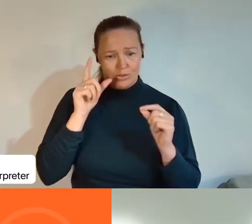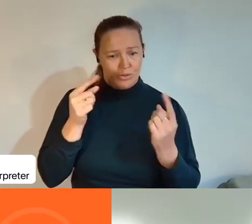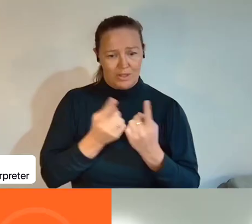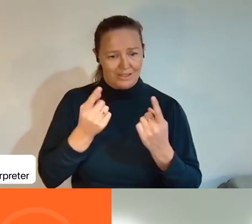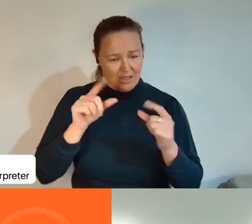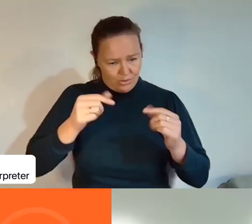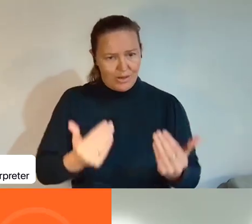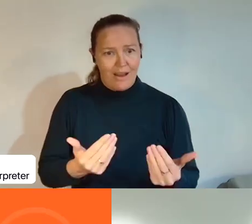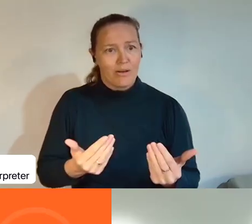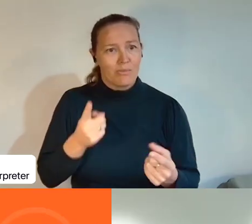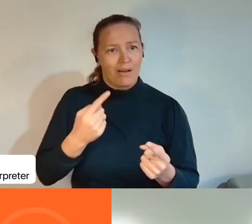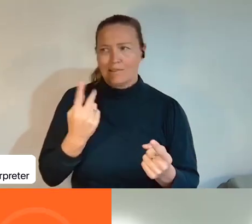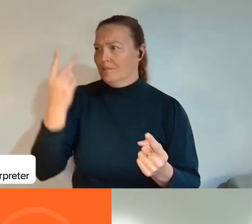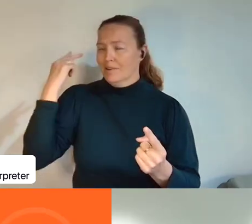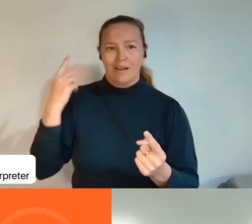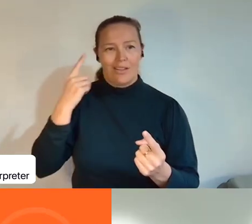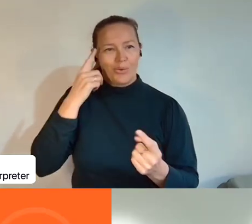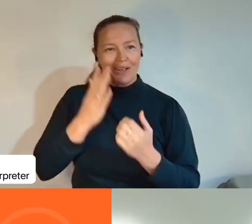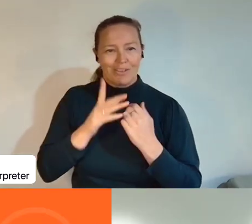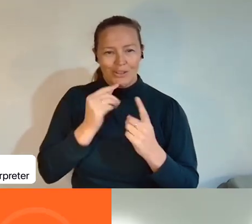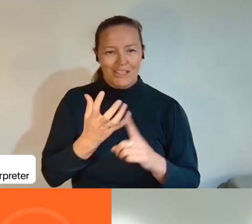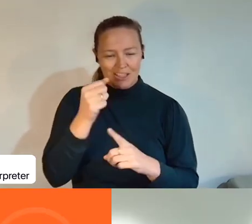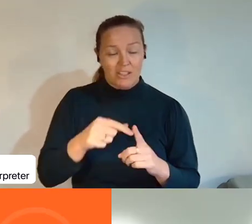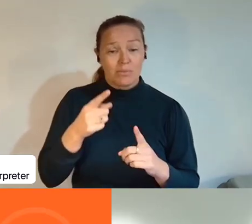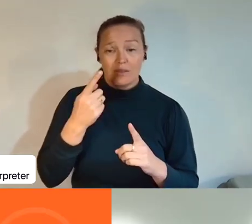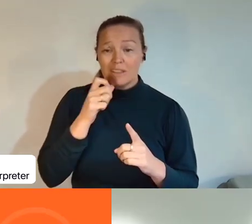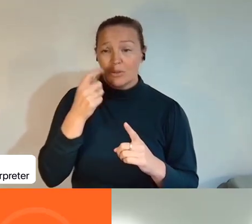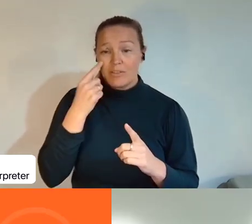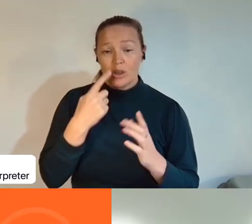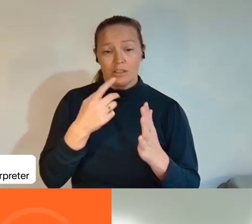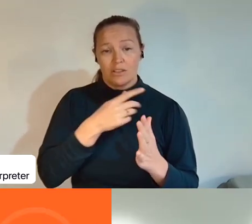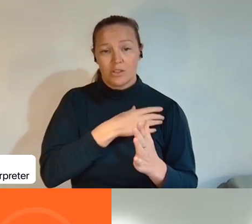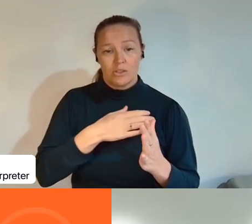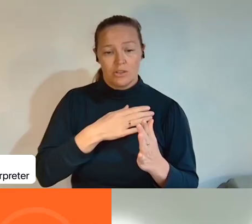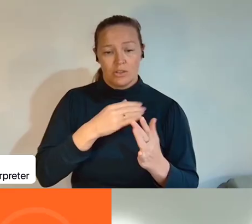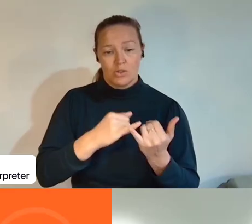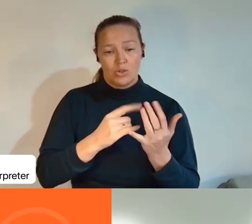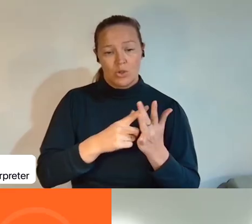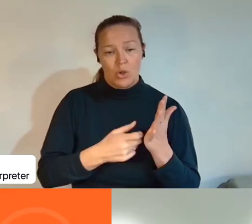just look at what Sir Robert Martin achieved. If you look at his background going from institutions